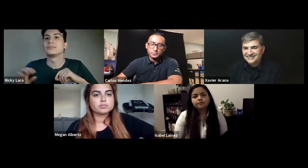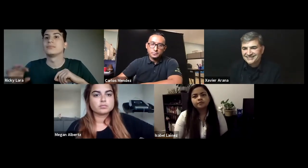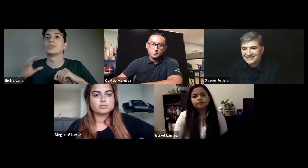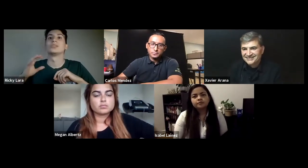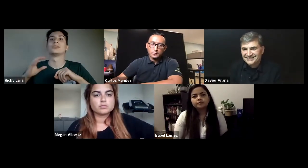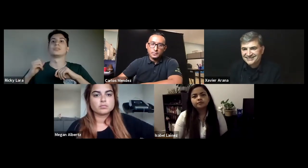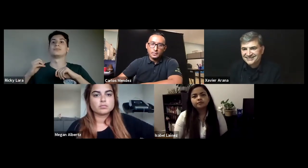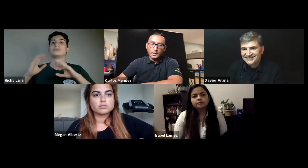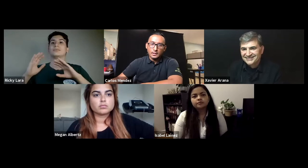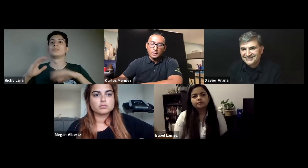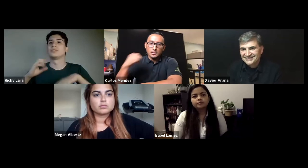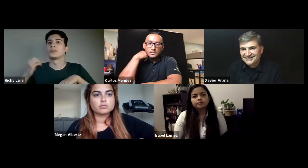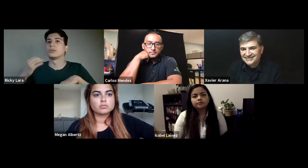Xavier: Right.